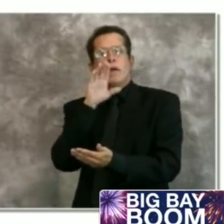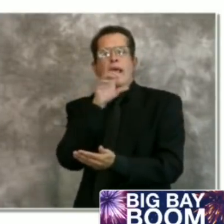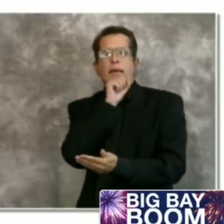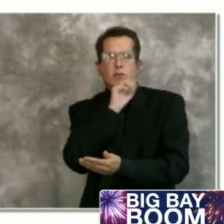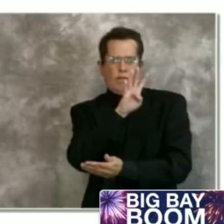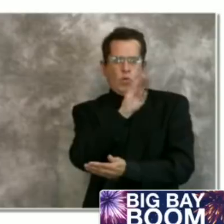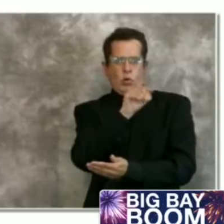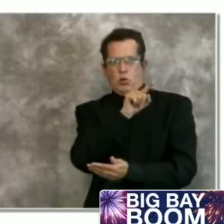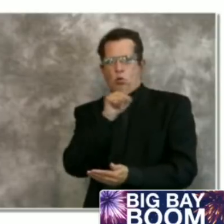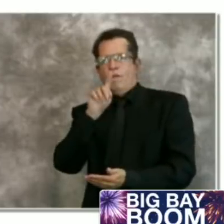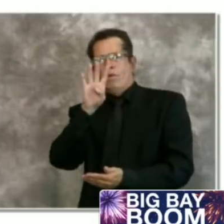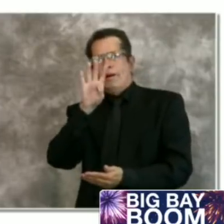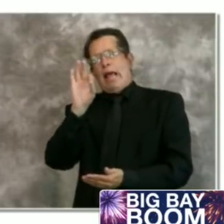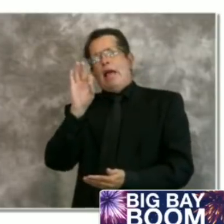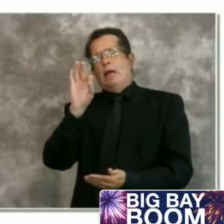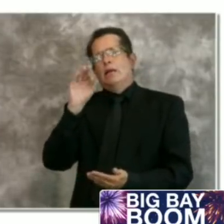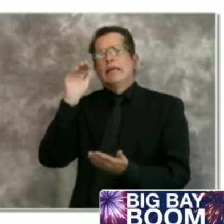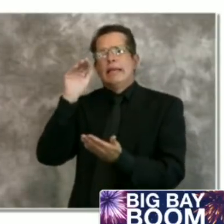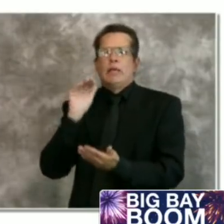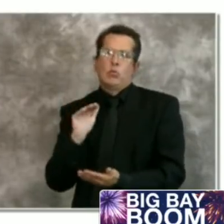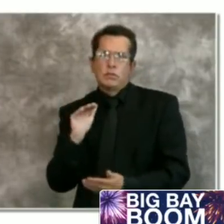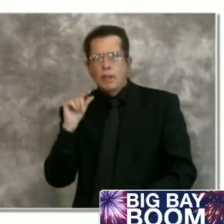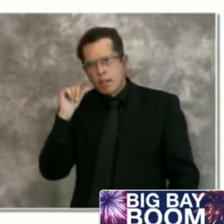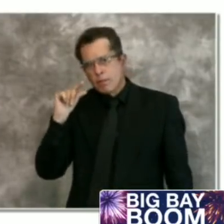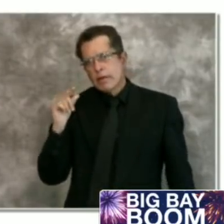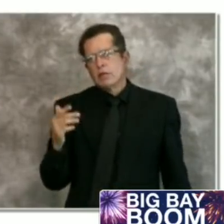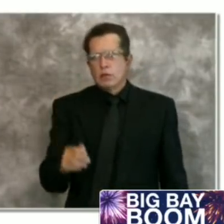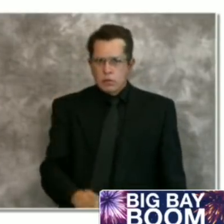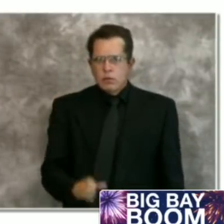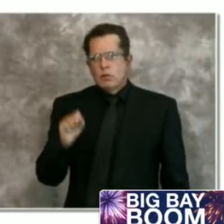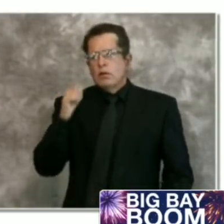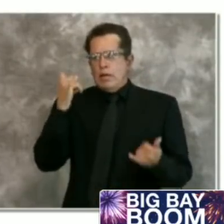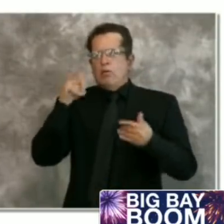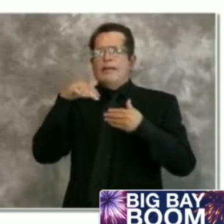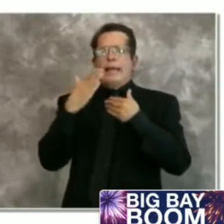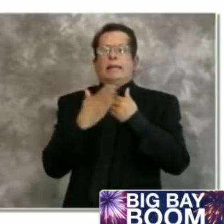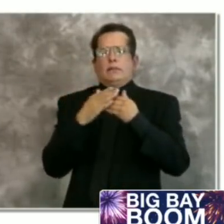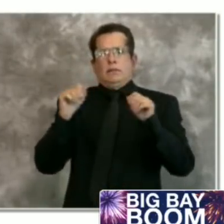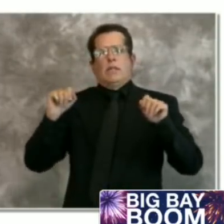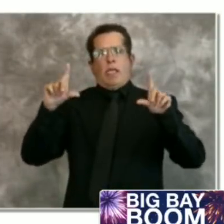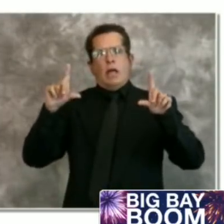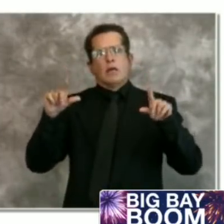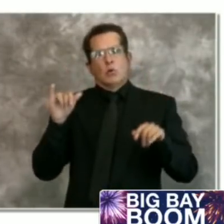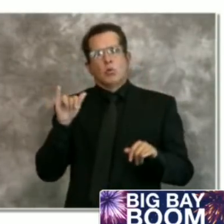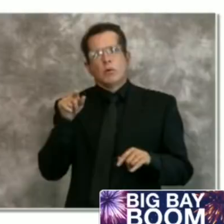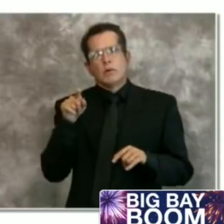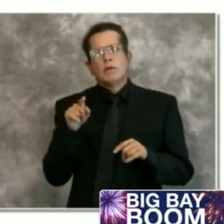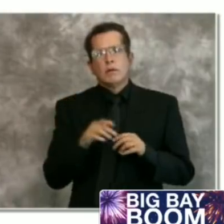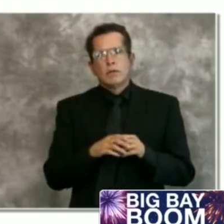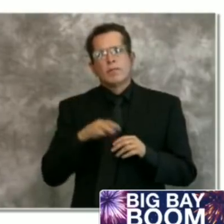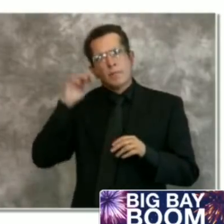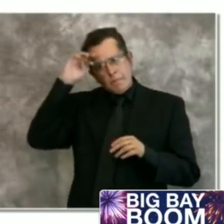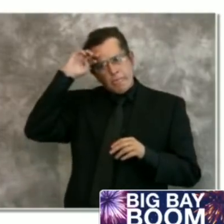CAN SEE THE DECREASE AND THE NUMBER CASES BY PERCENT EACH YEAR FOR 40 TO 49 YEARS OF